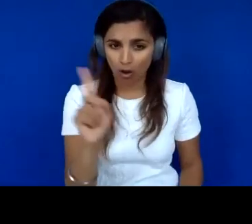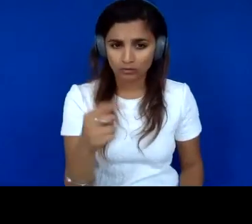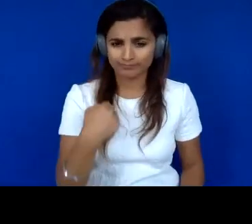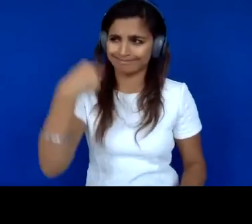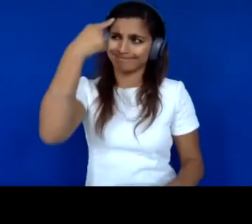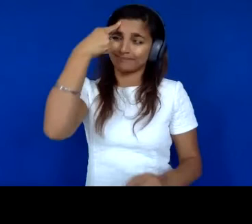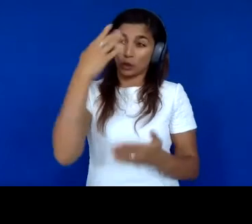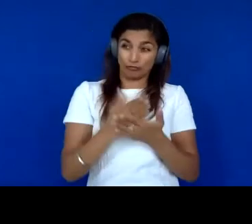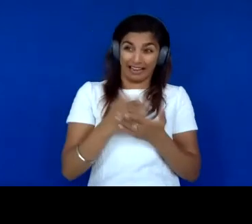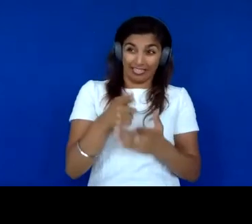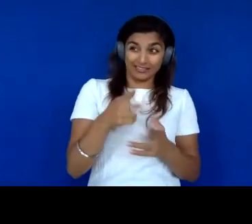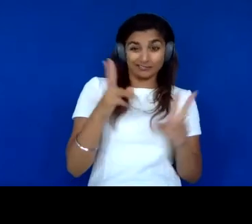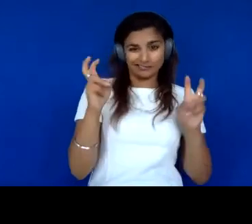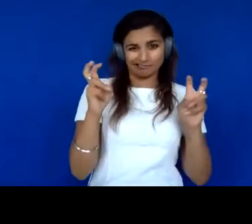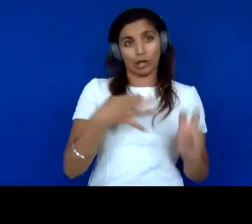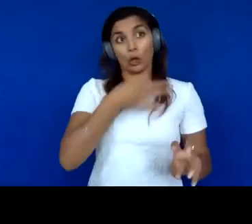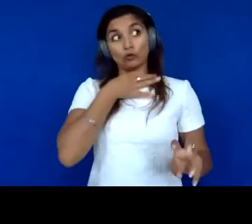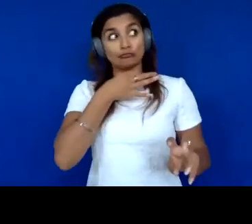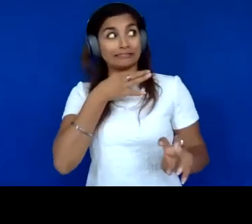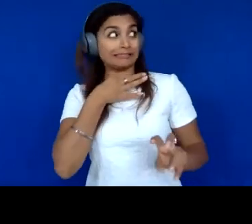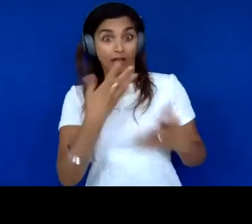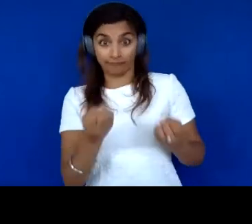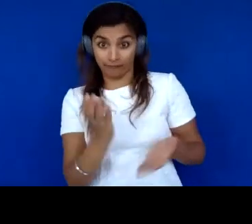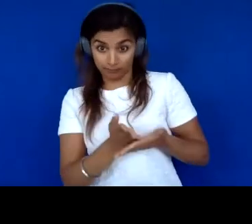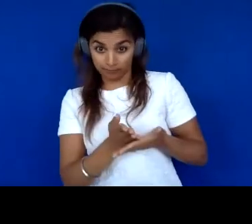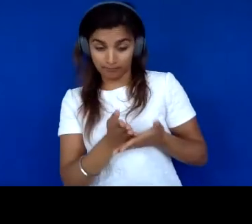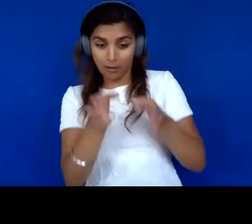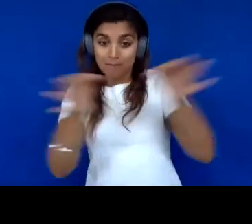boundary-pushing and transformative as it claims to be or whether in reality it